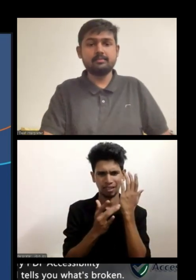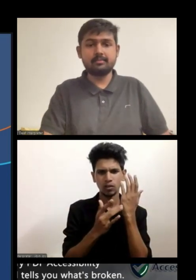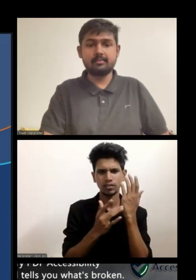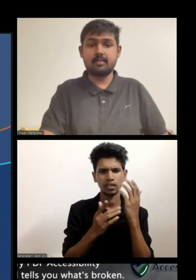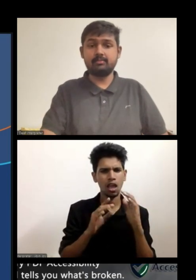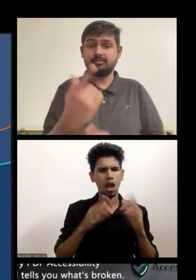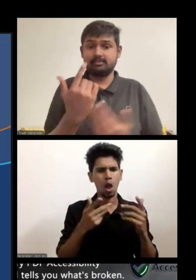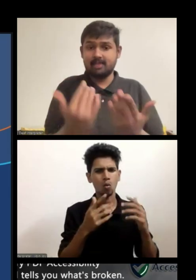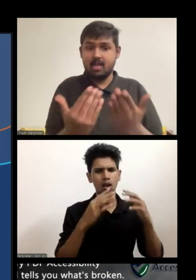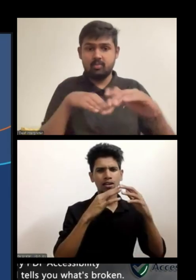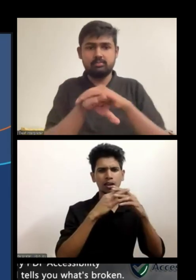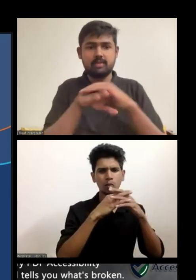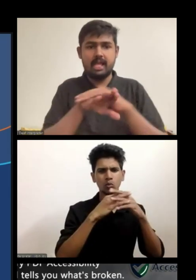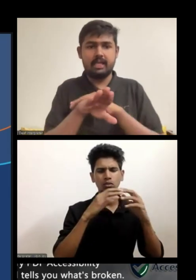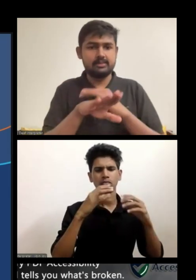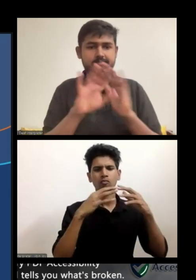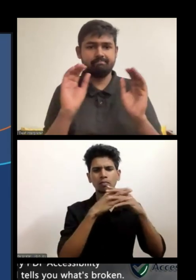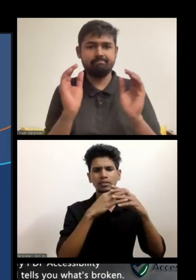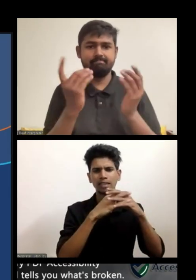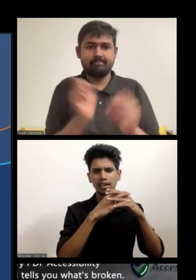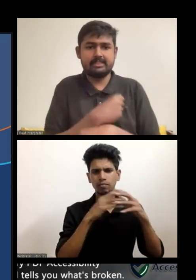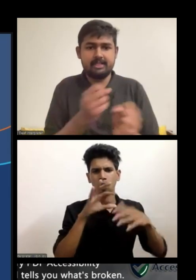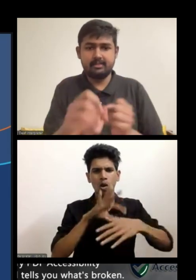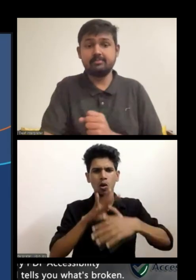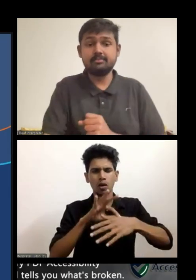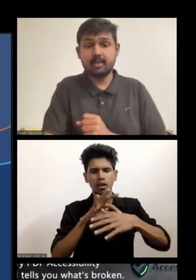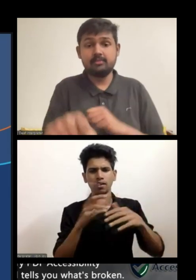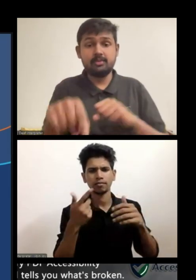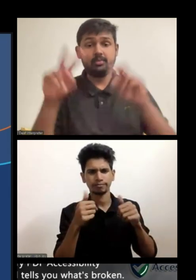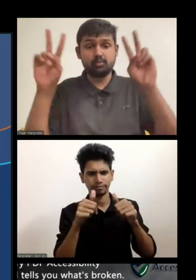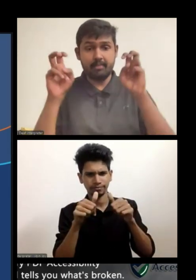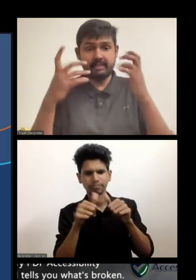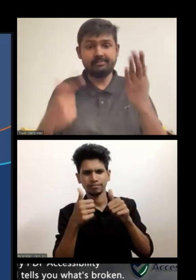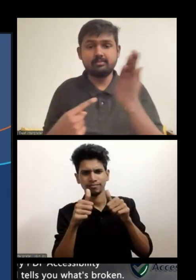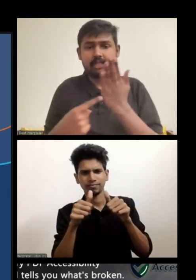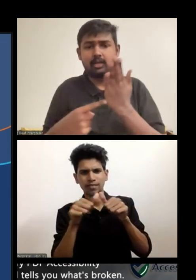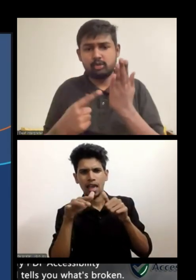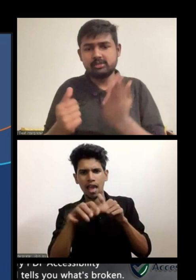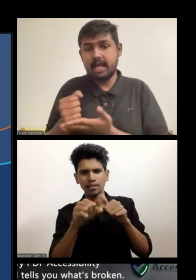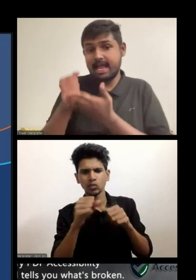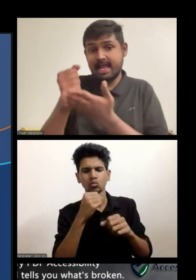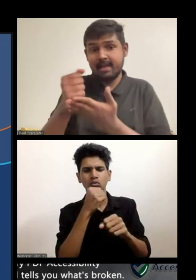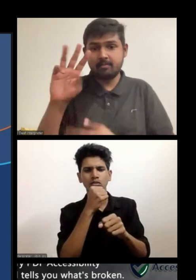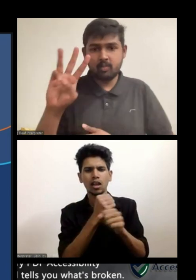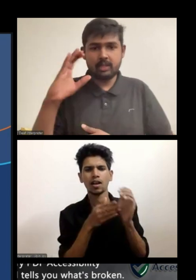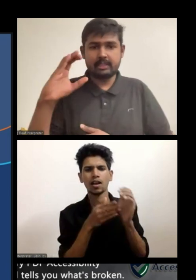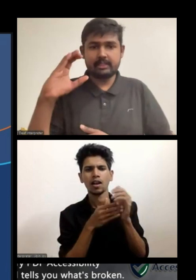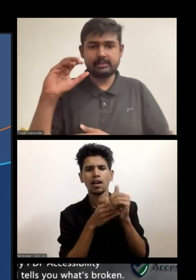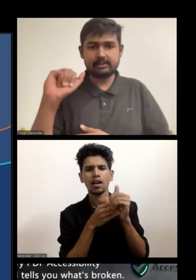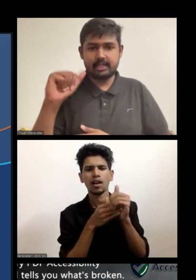And in my presentation, I would like to explain and demonstrate a tool that is AI-empowered, how